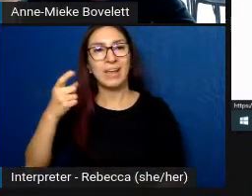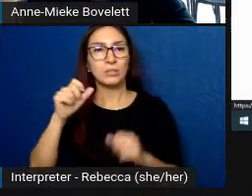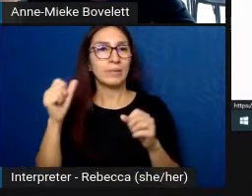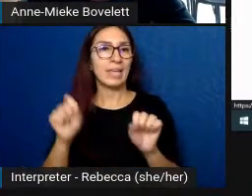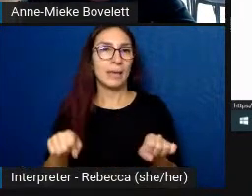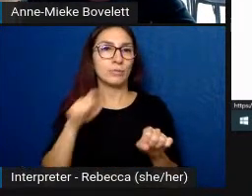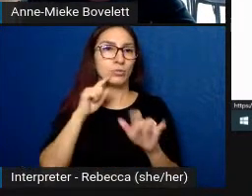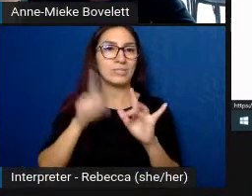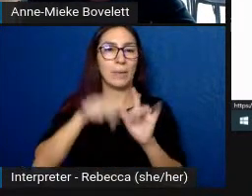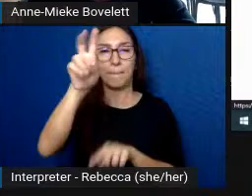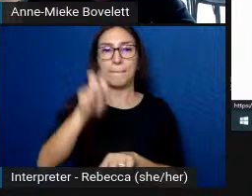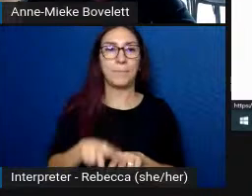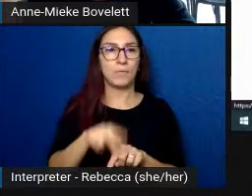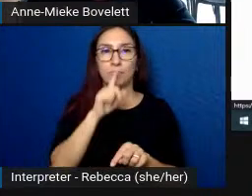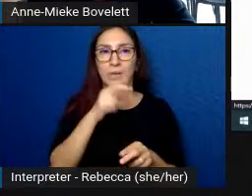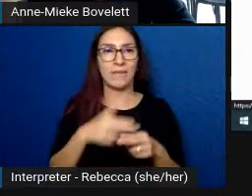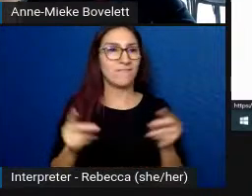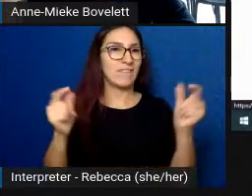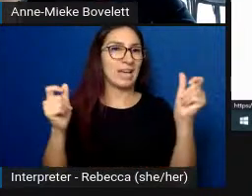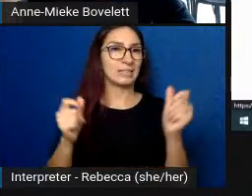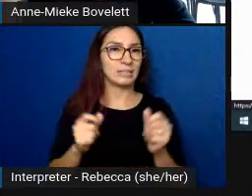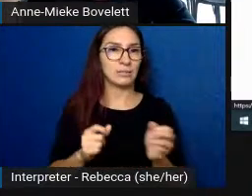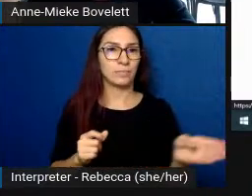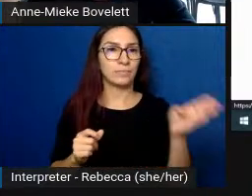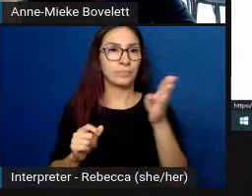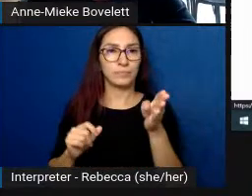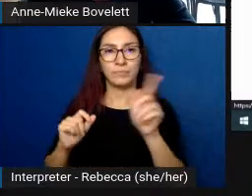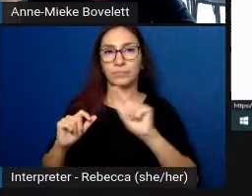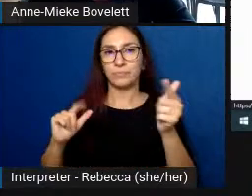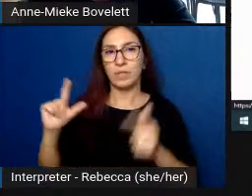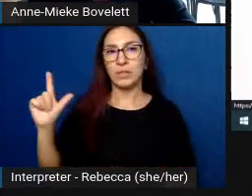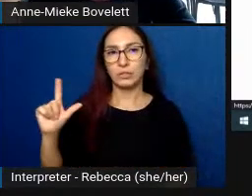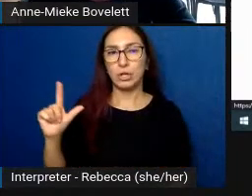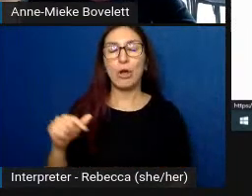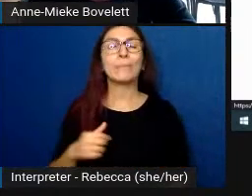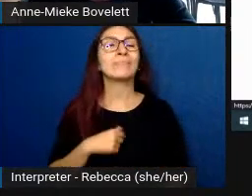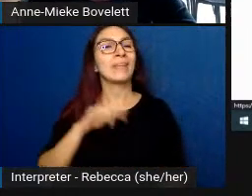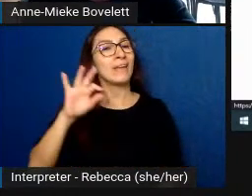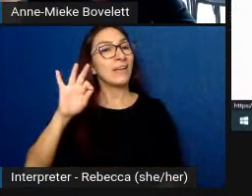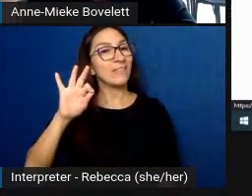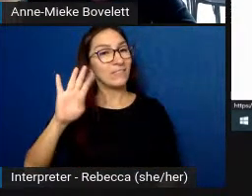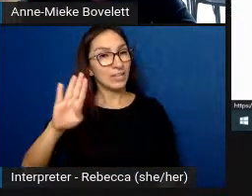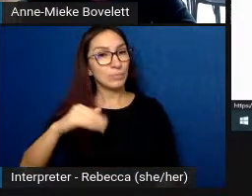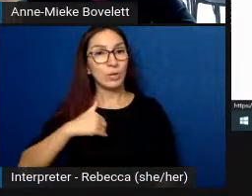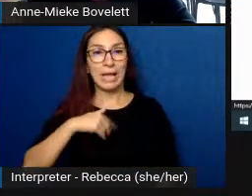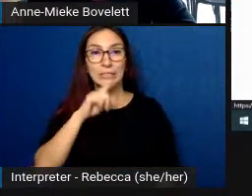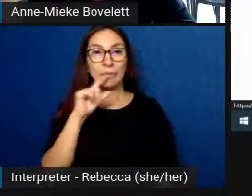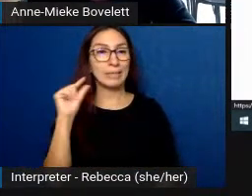But not using autoplay could be a possible solution. Someone has to be able to skip past something like this really fast